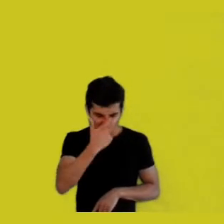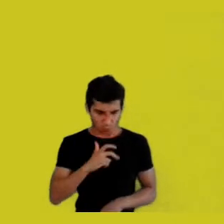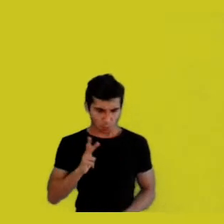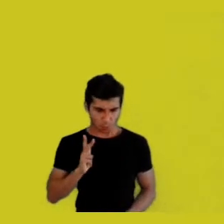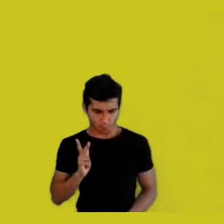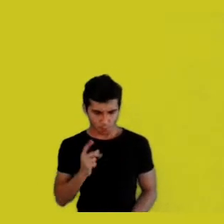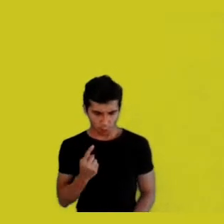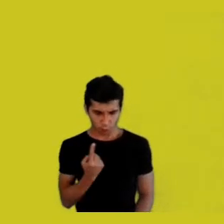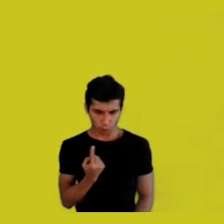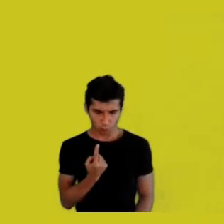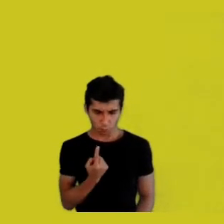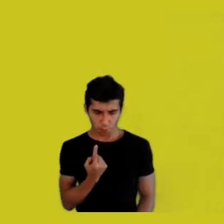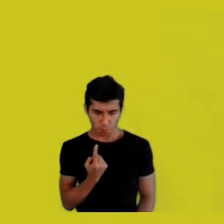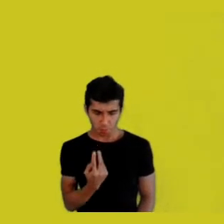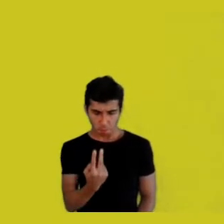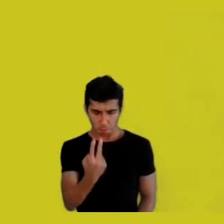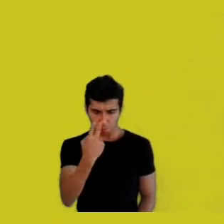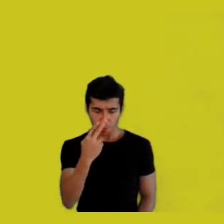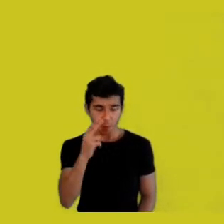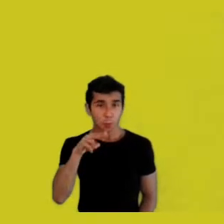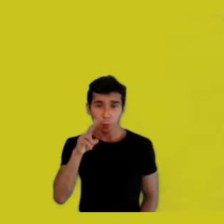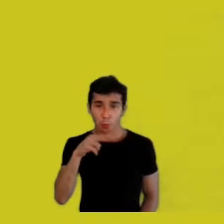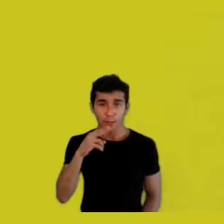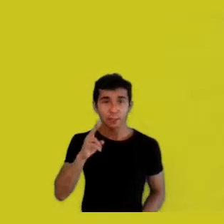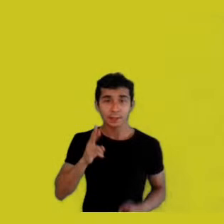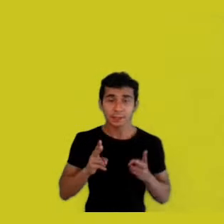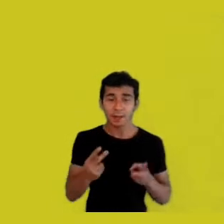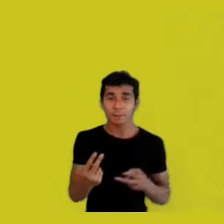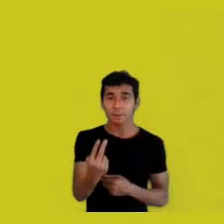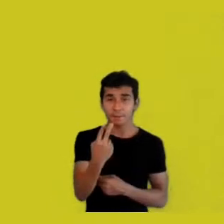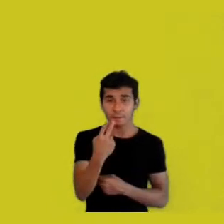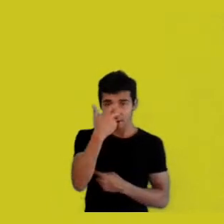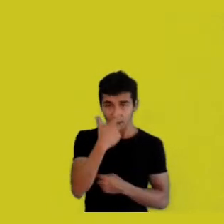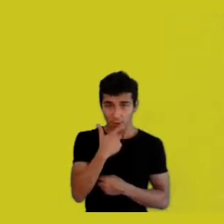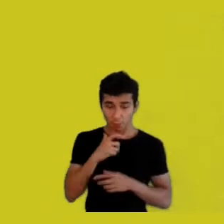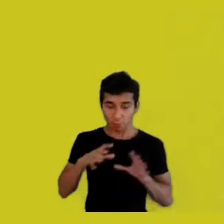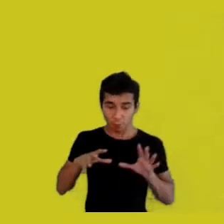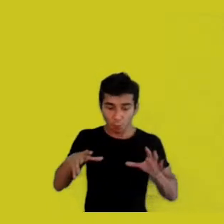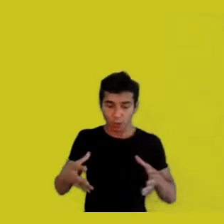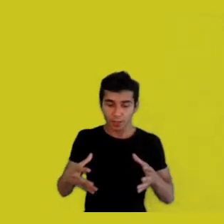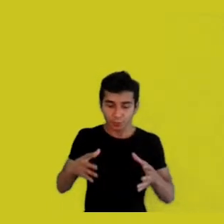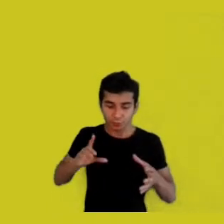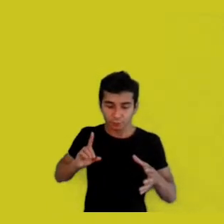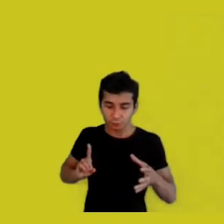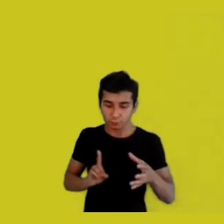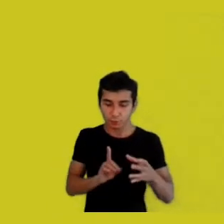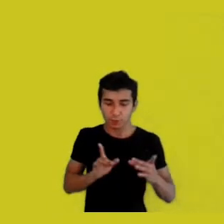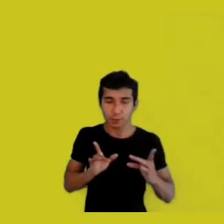So, if our questions - and perhaps this is what Pedro said before,